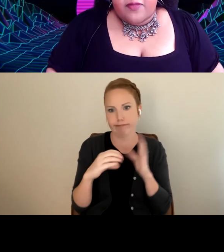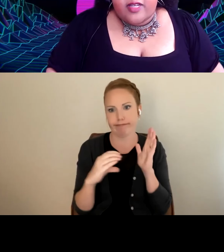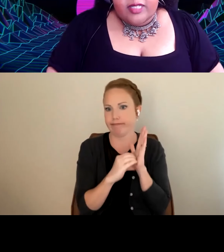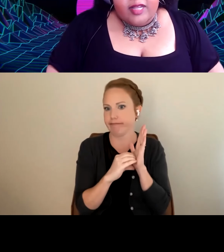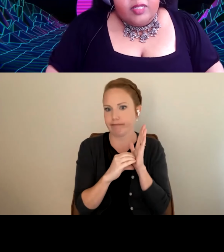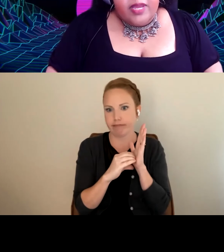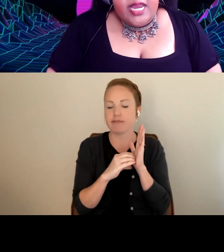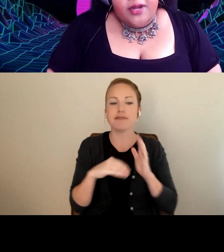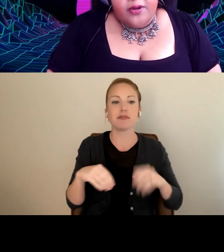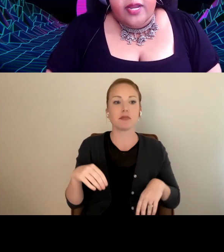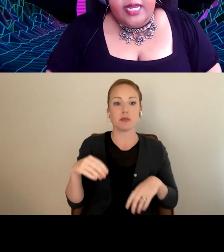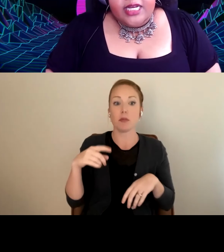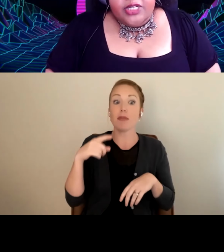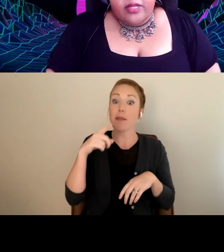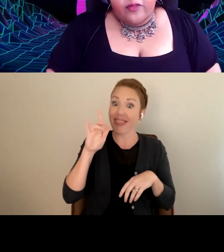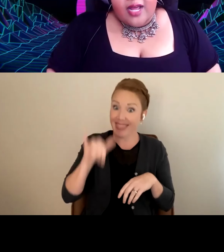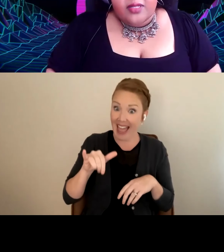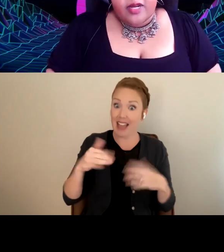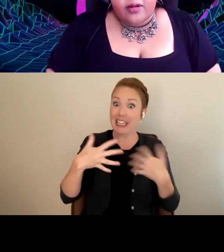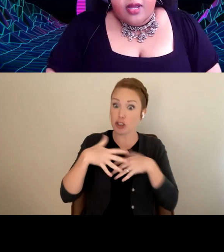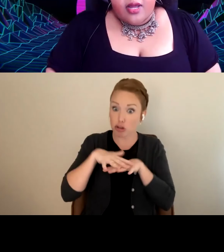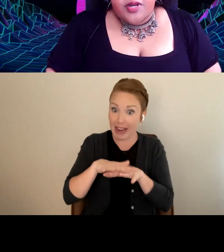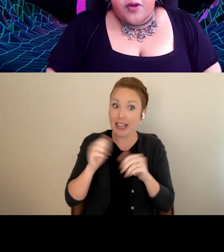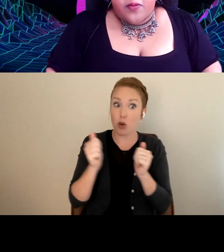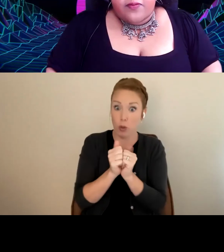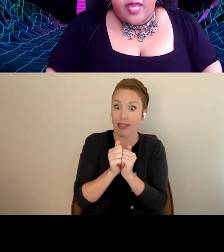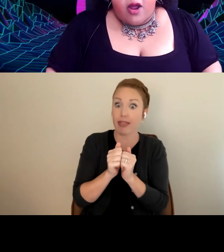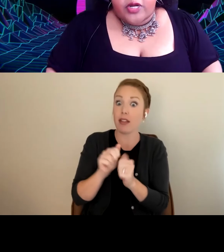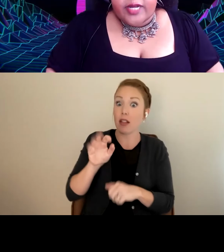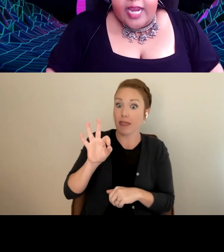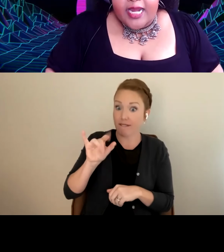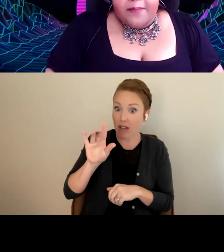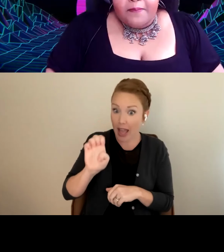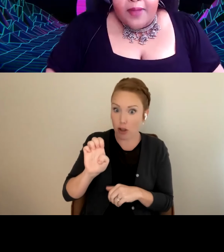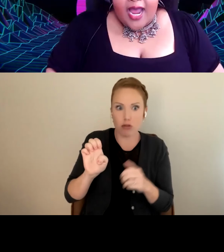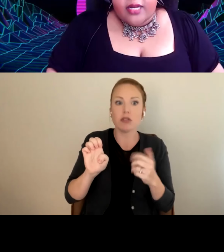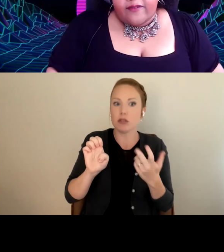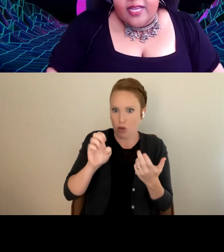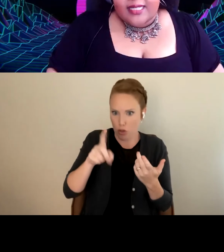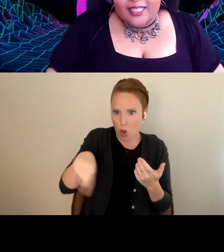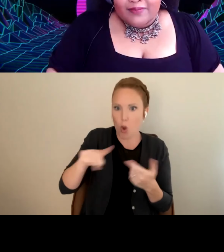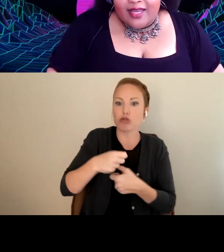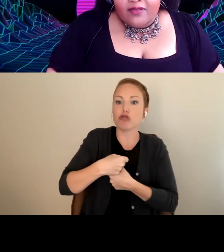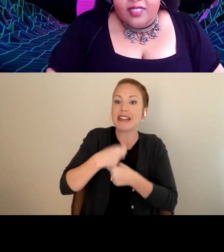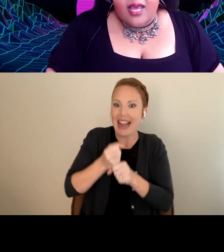these things being integrated into these files that are created by the devices themselves,